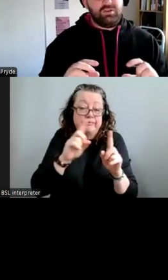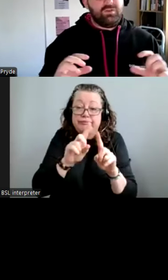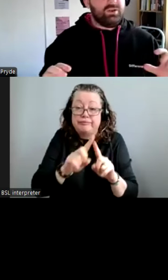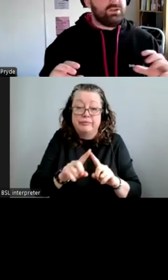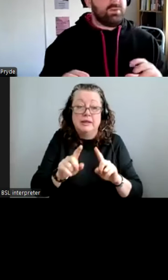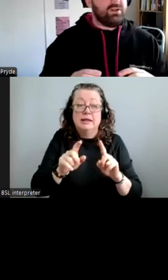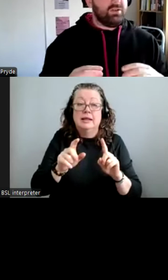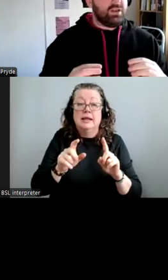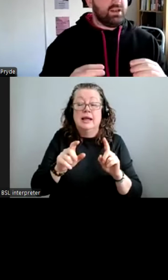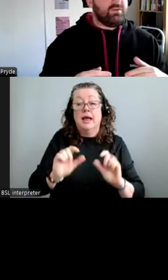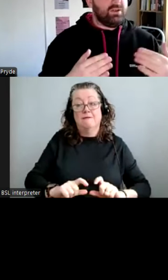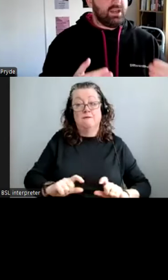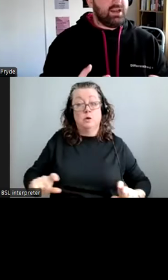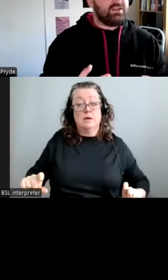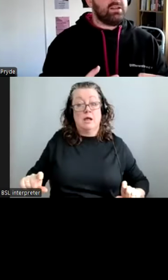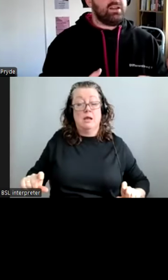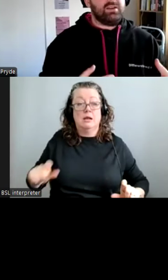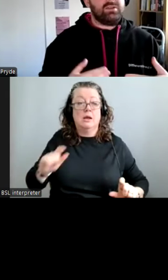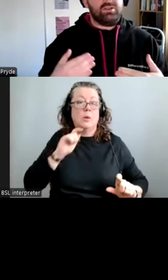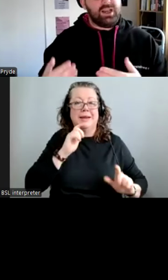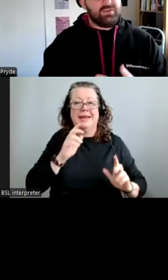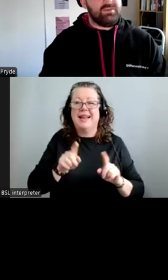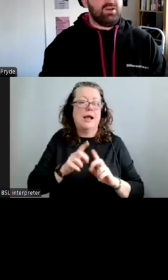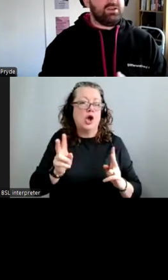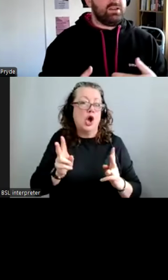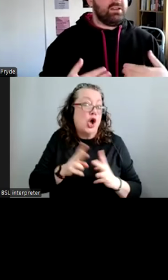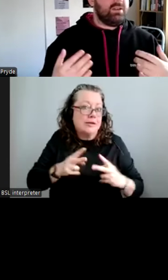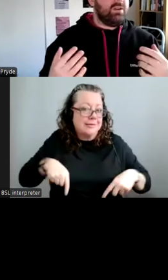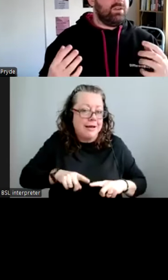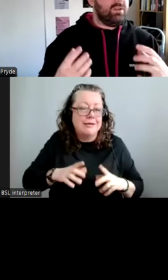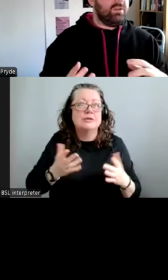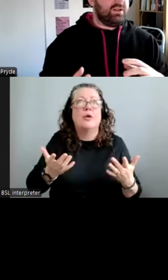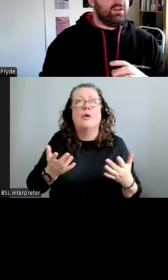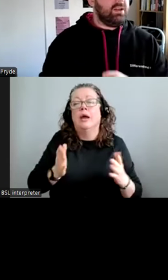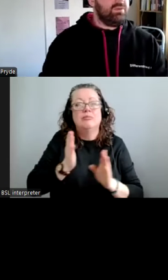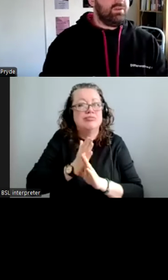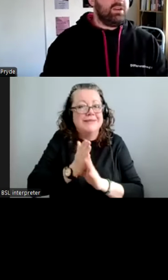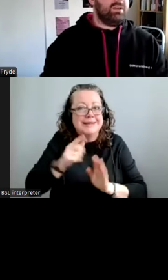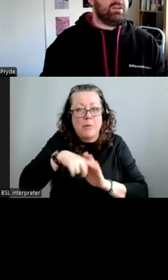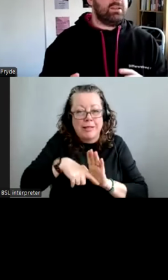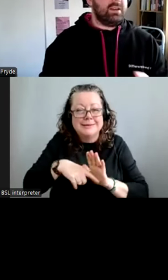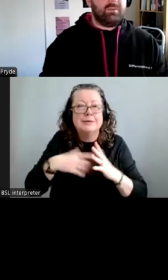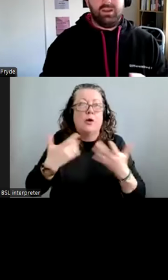Your footers where your contact us links, your privacy policies and all of your legal documents to set.